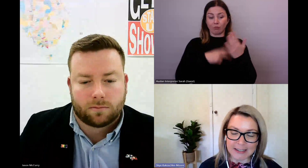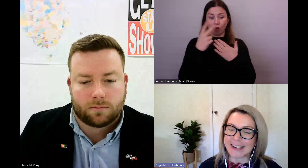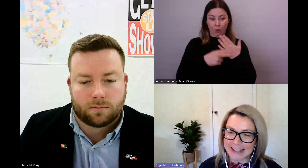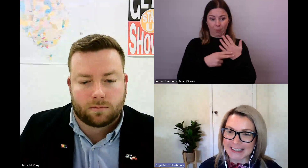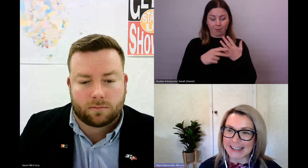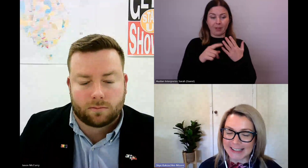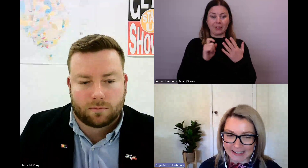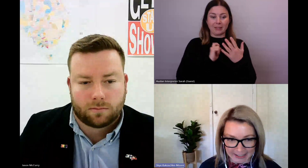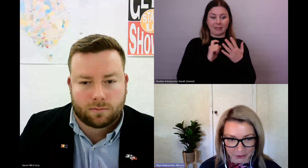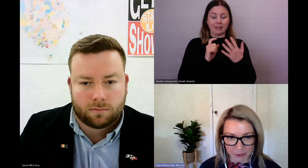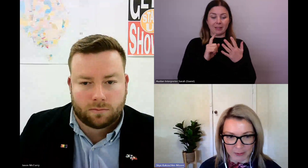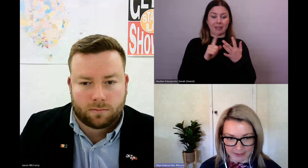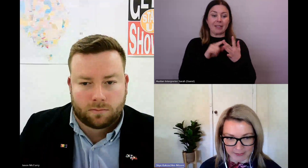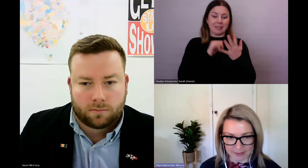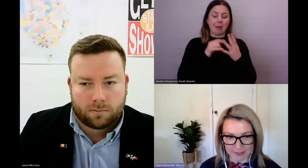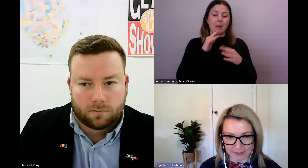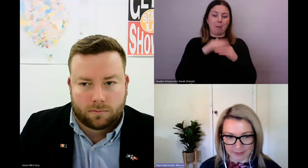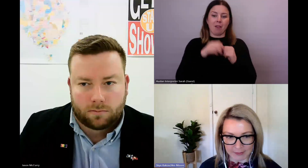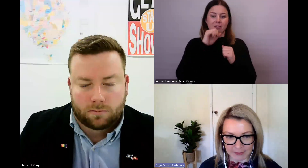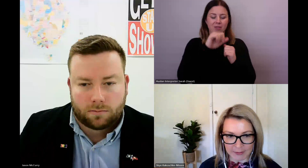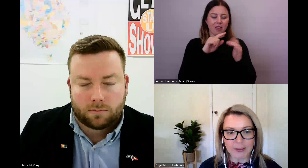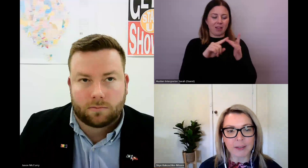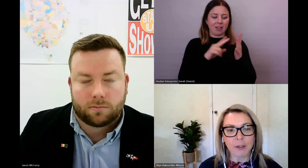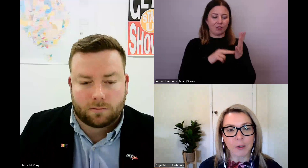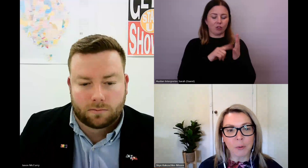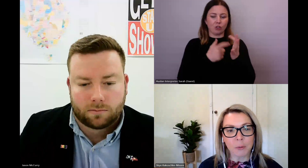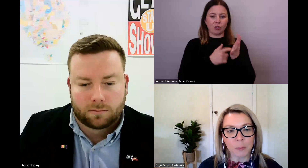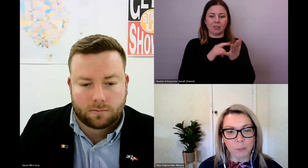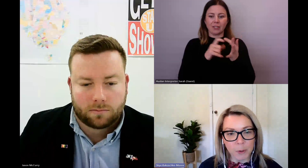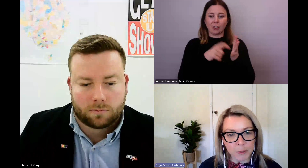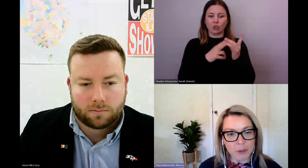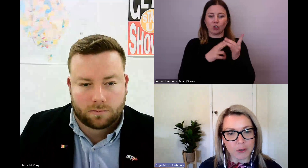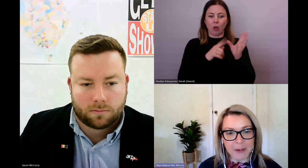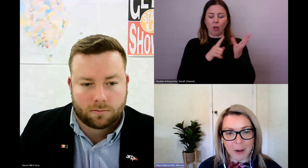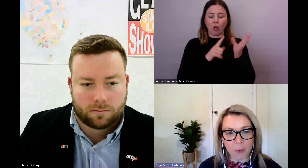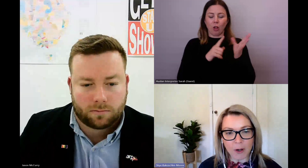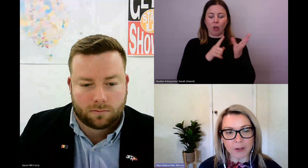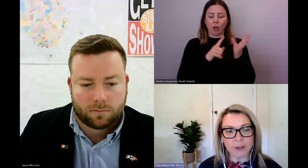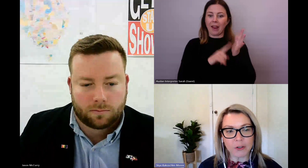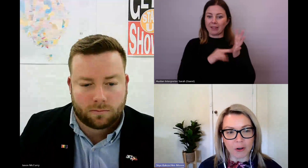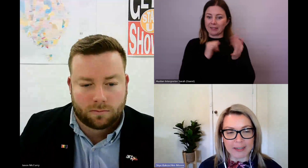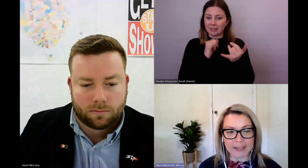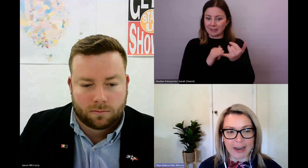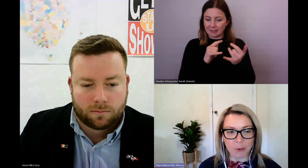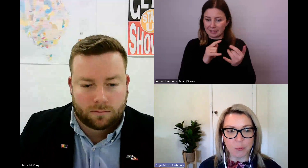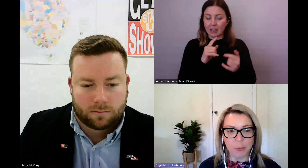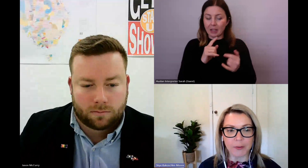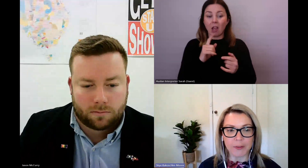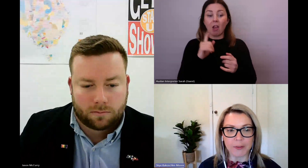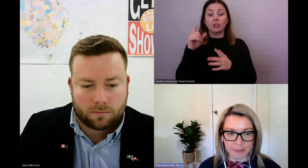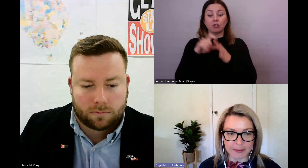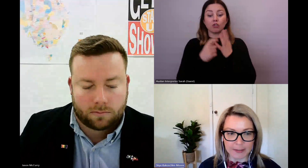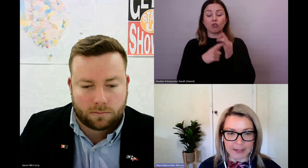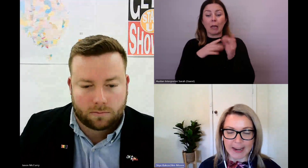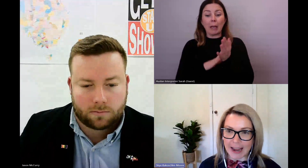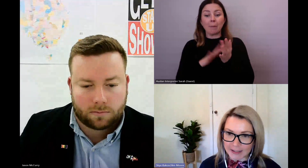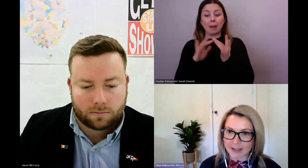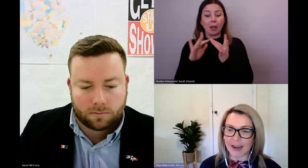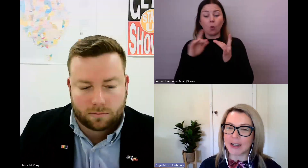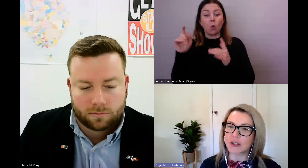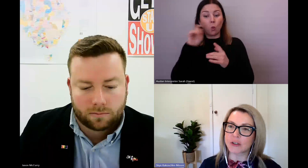its intersectional lens. Will the DREAM Network try to tackle both disability and age